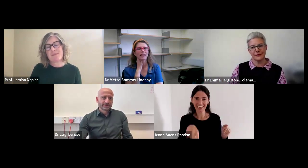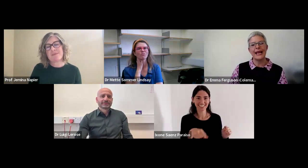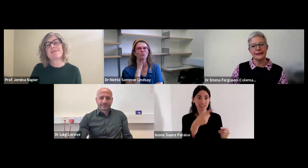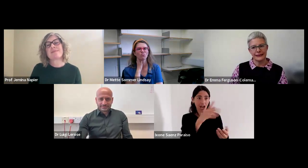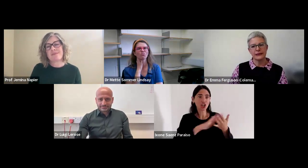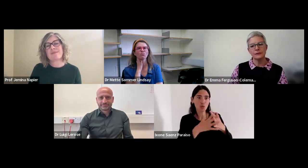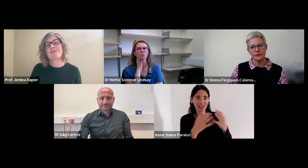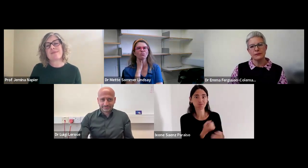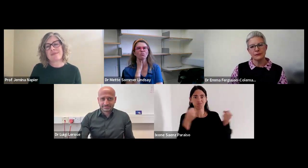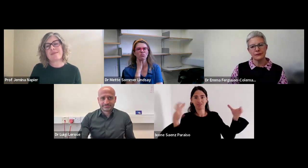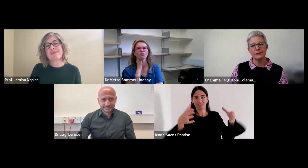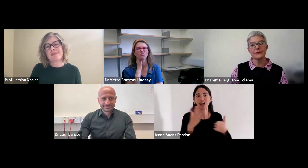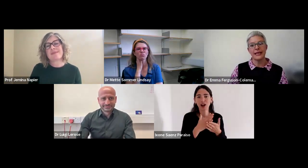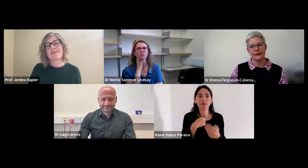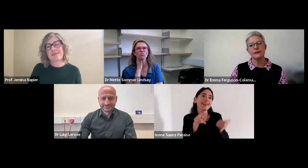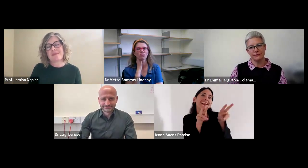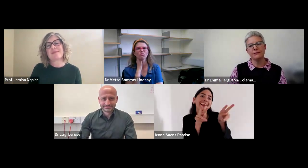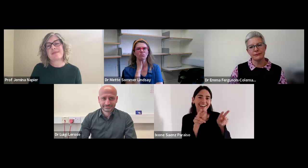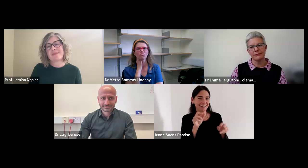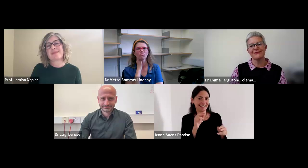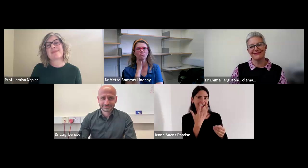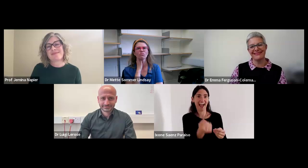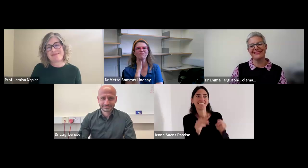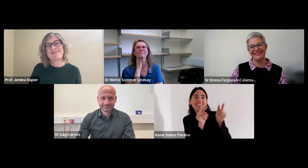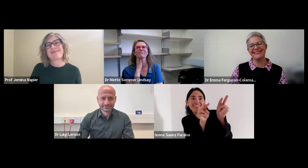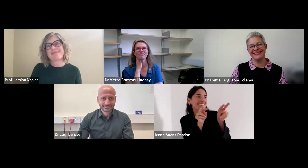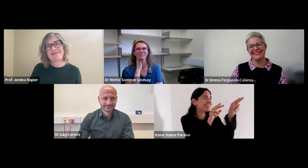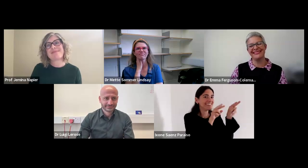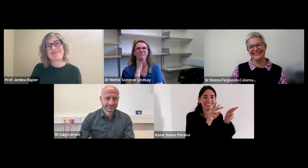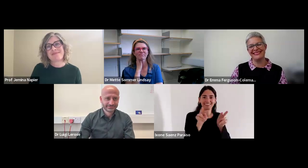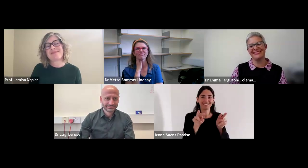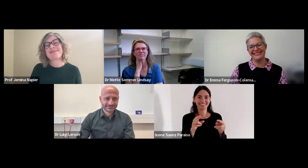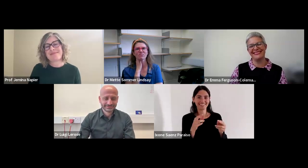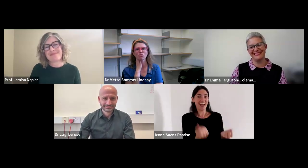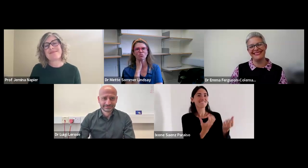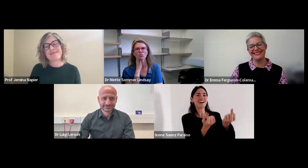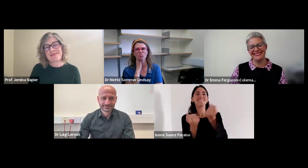because you have so many deaf academics. You know I look at Heriot-Watt with envy,